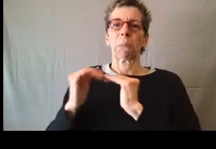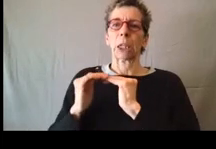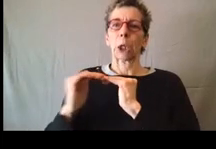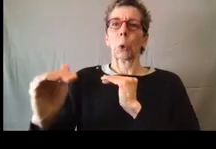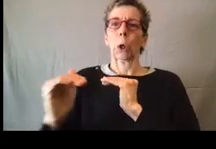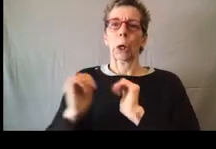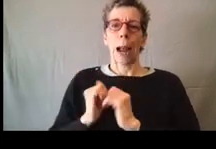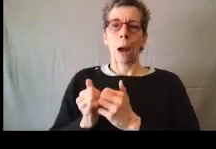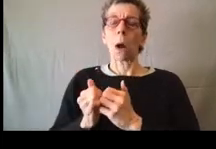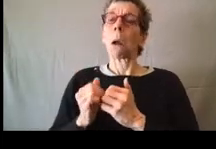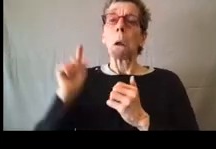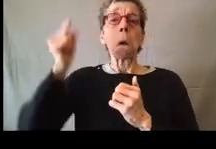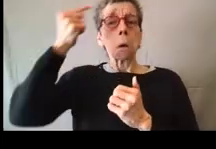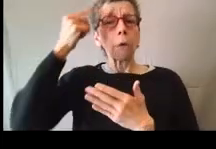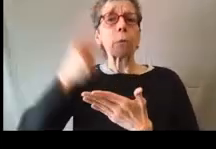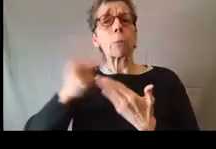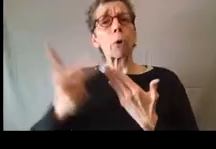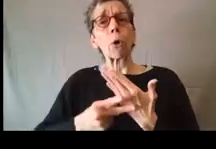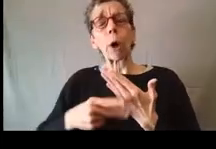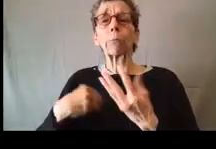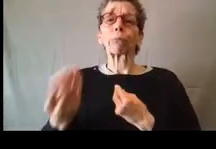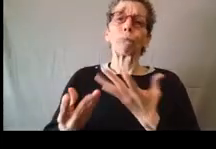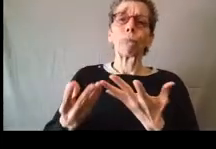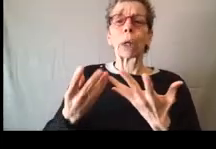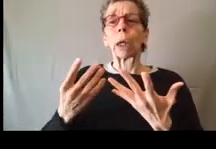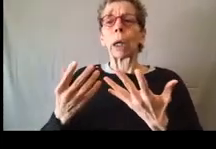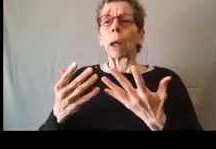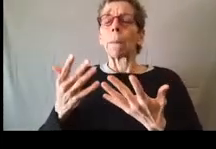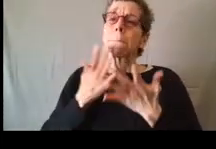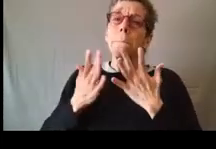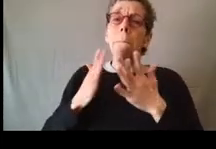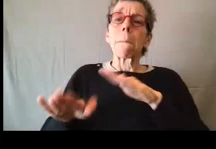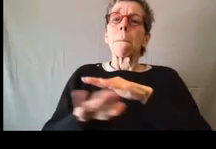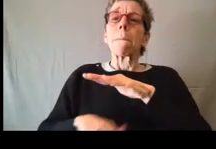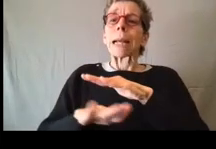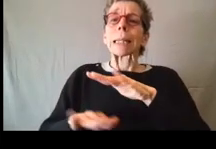and supports designed to maintain a basic standard of living for people with disabilities,